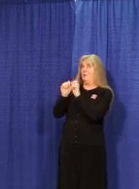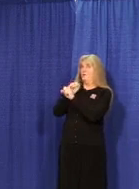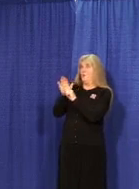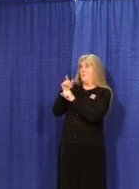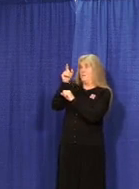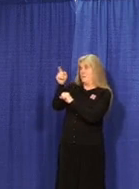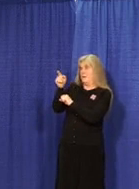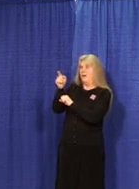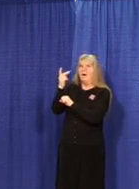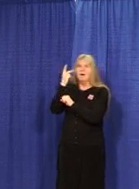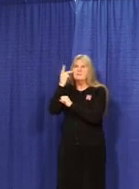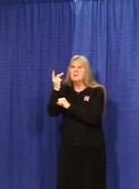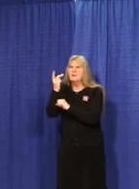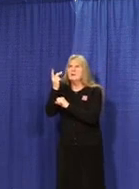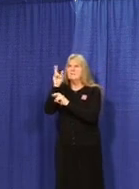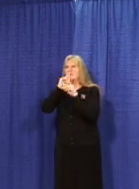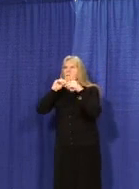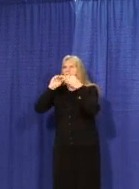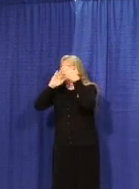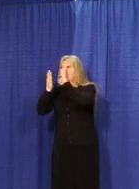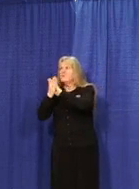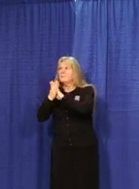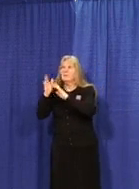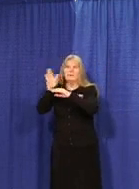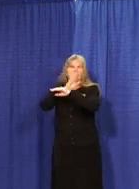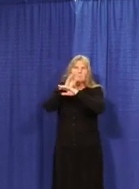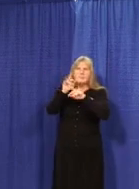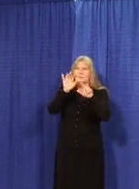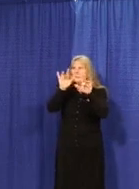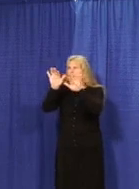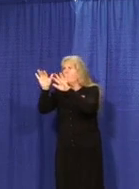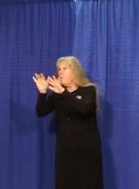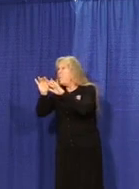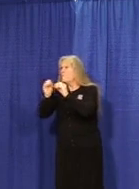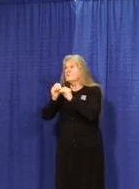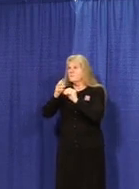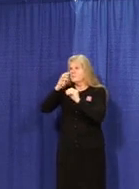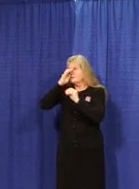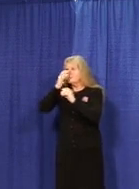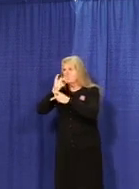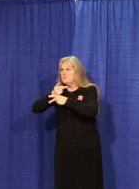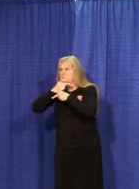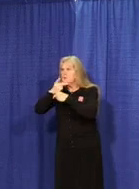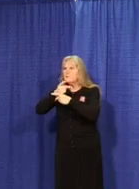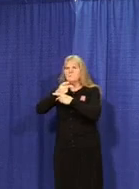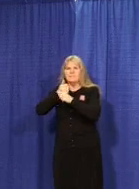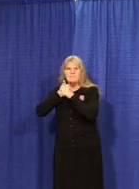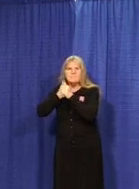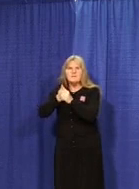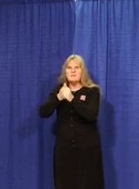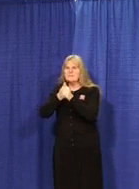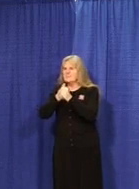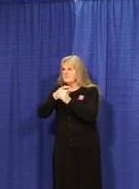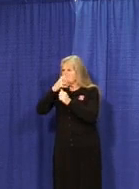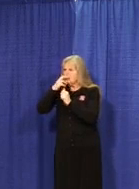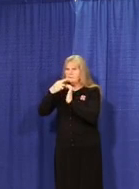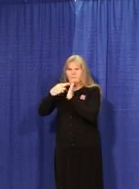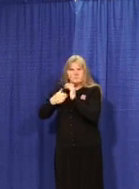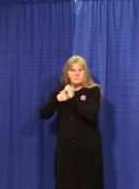community organizers, and businesses all double down on precautions. Making sure they are doing what